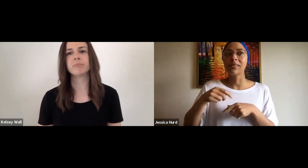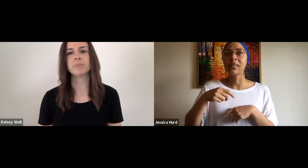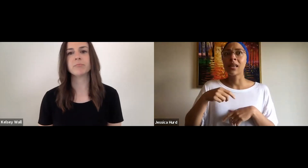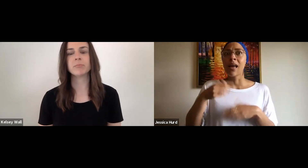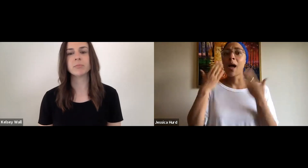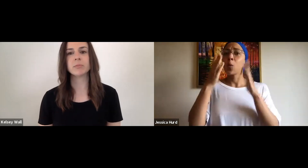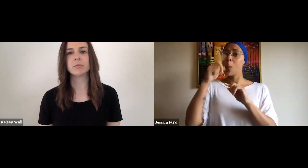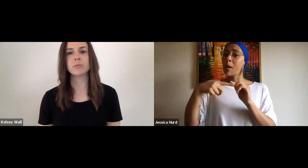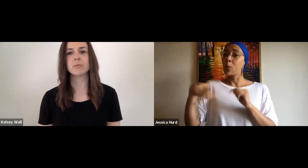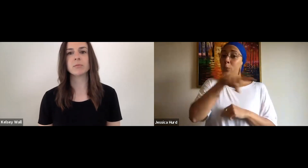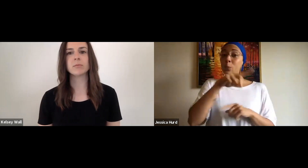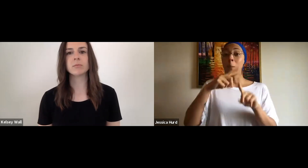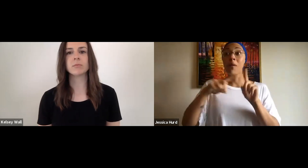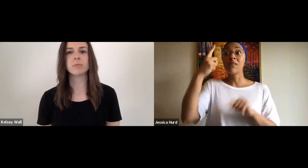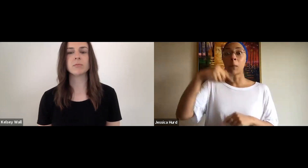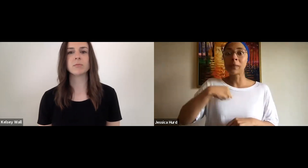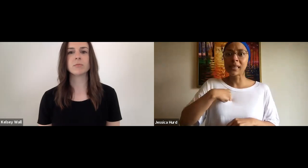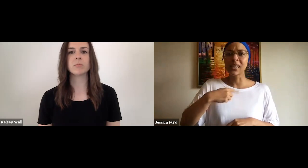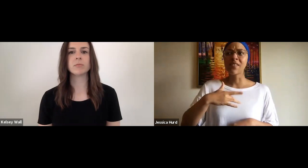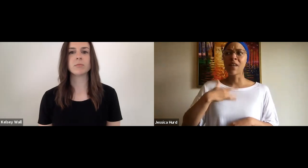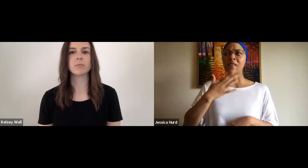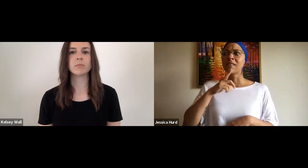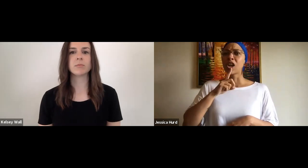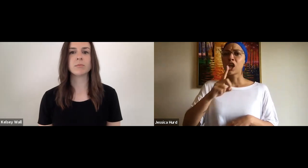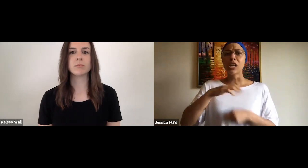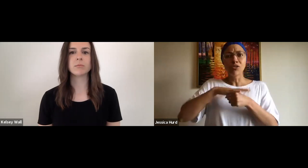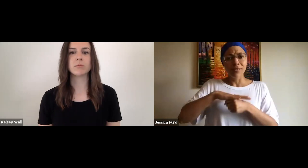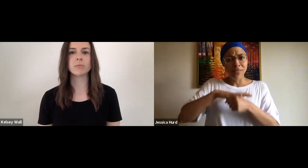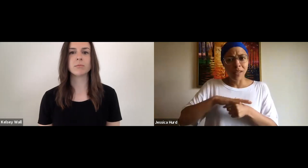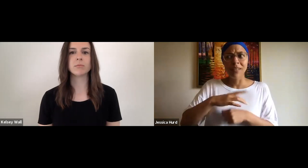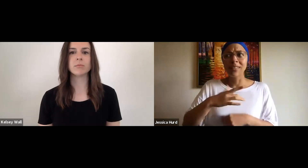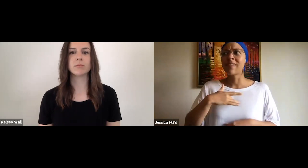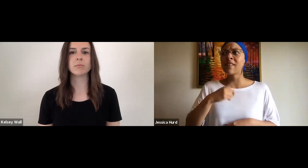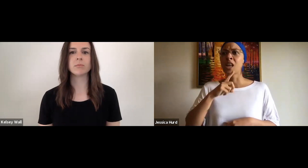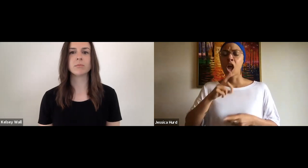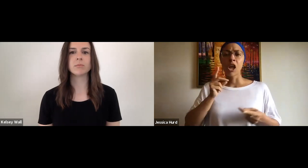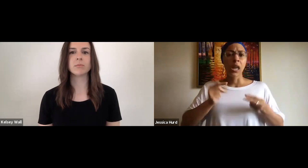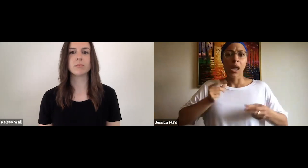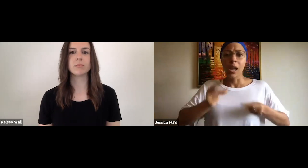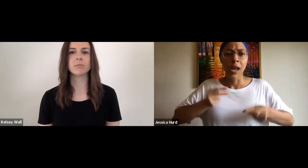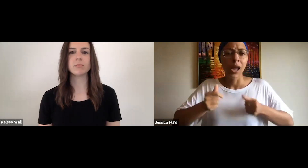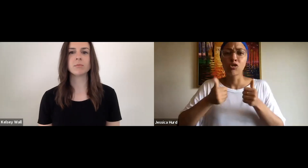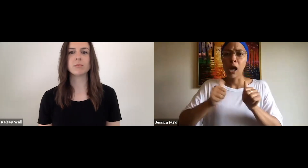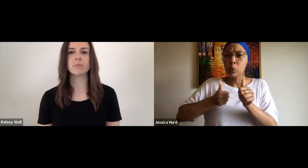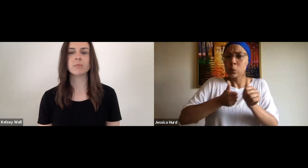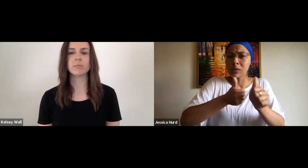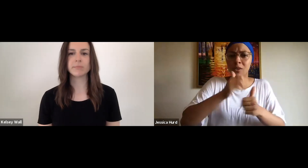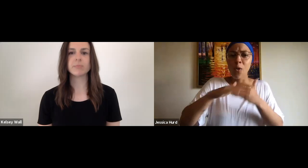and look at COVID-19 and how it's affecting us. For me, it's caused me a lot of stress.